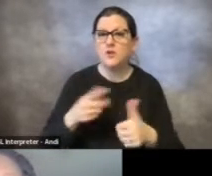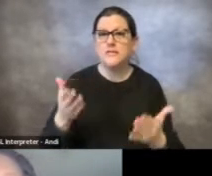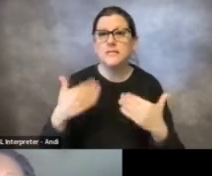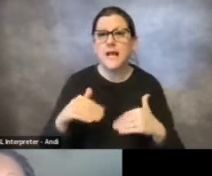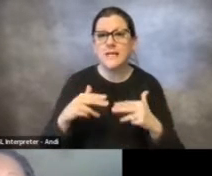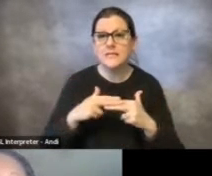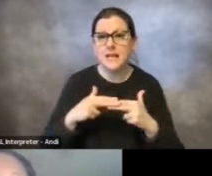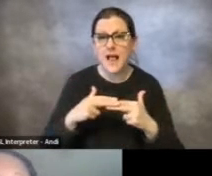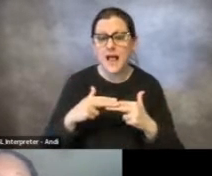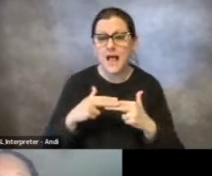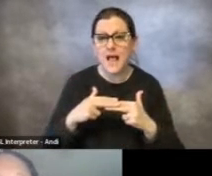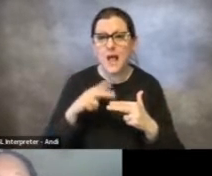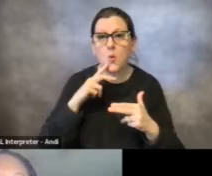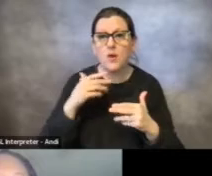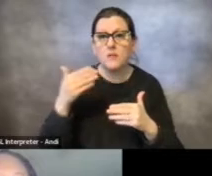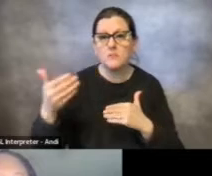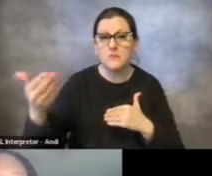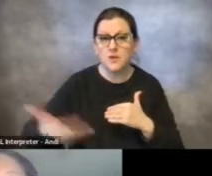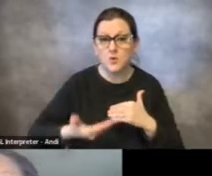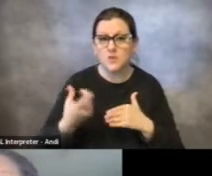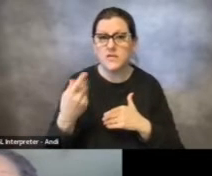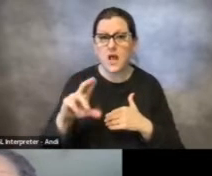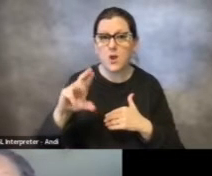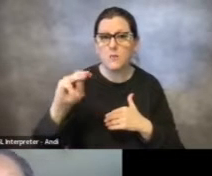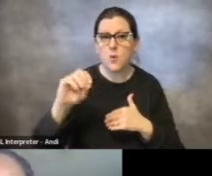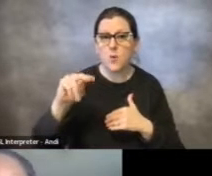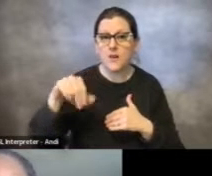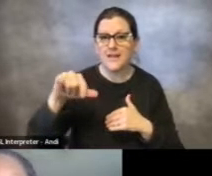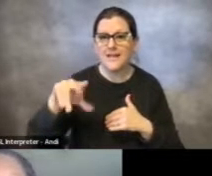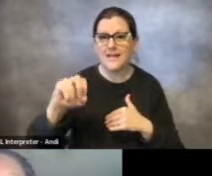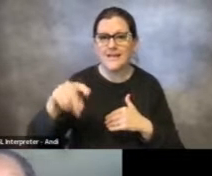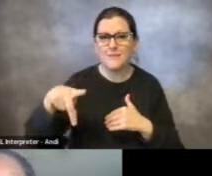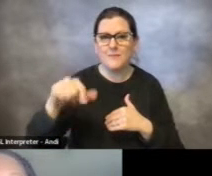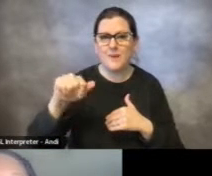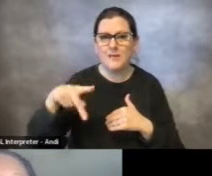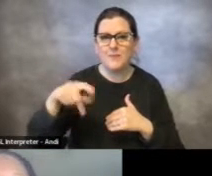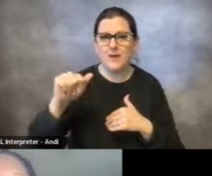introduce Dr. Monique Pappadis, Dr. Pappadis are you there,